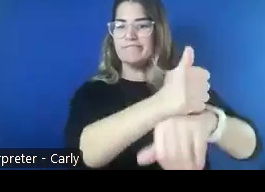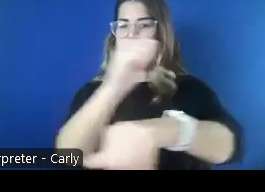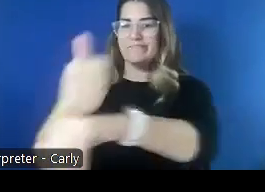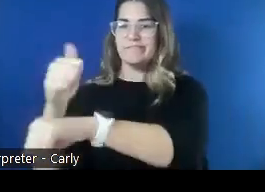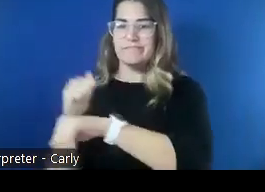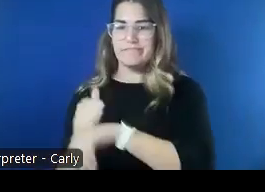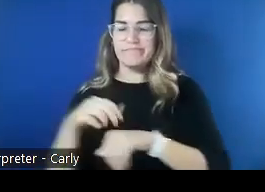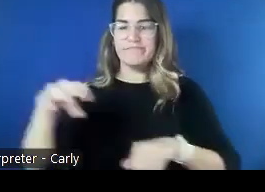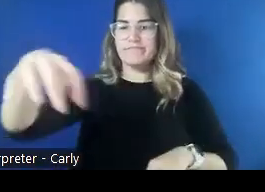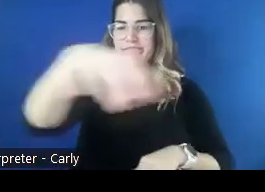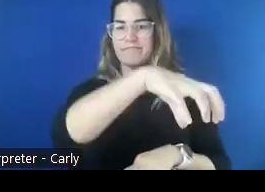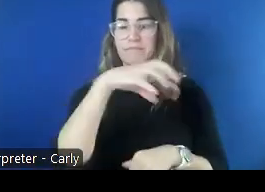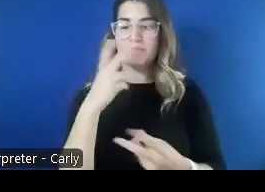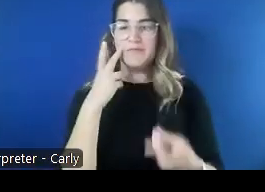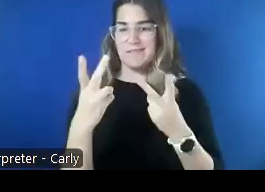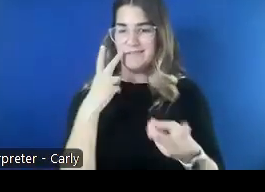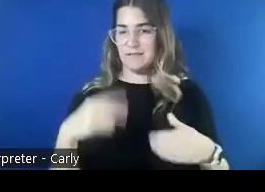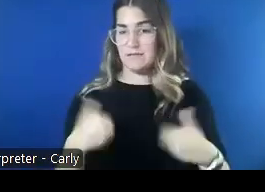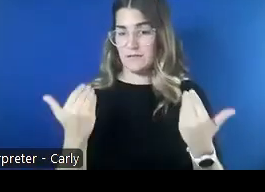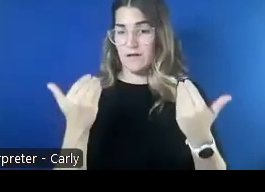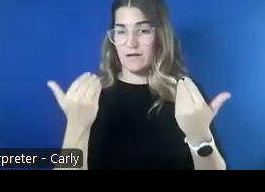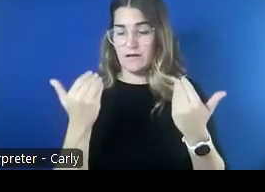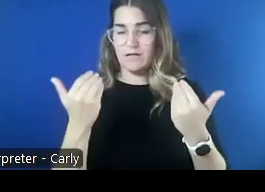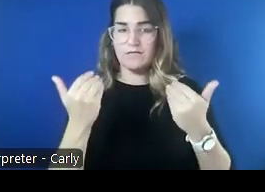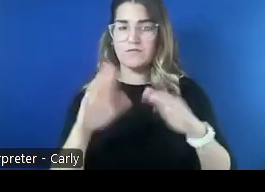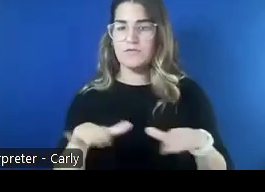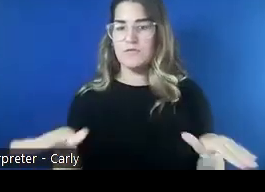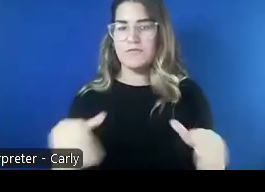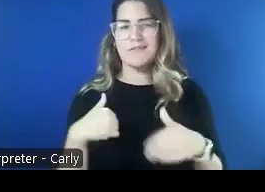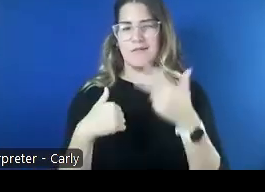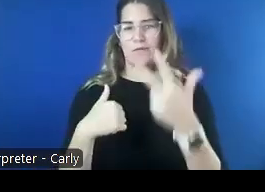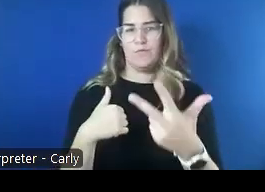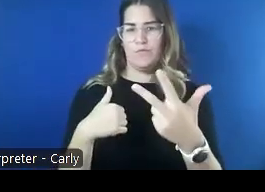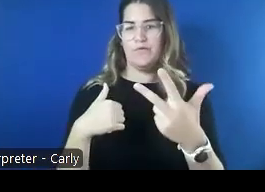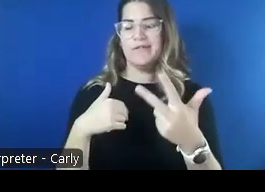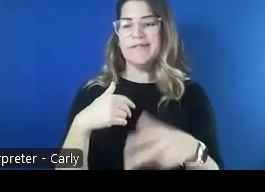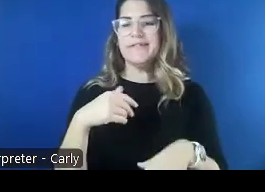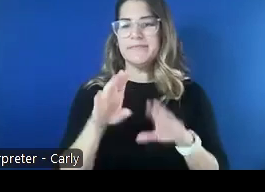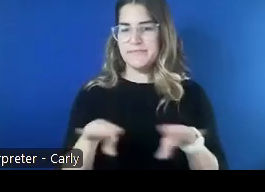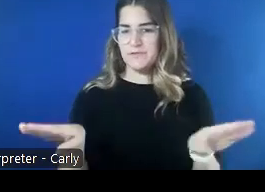of care that's three pediatric offices um some subs Specialty Care and then our expanded School